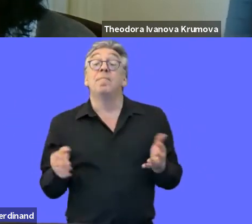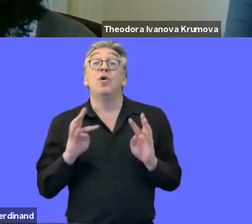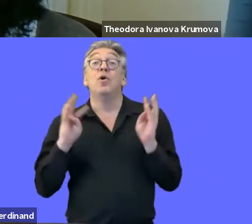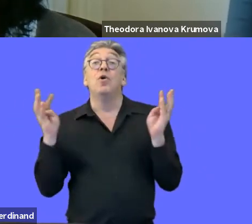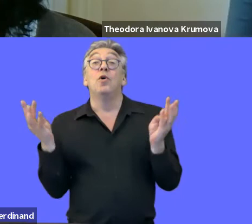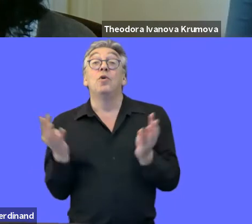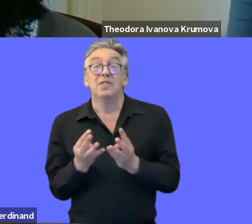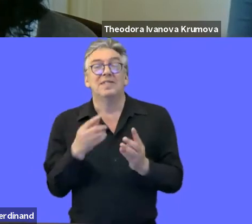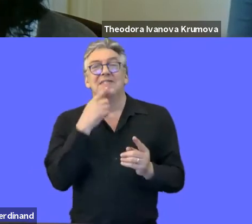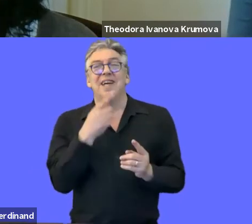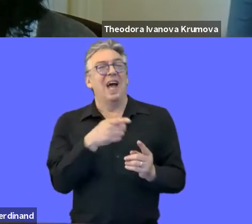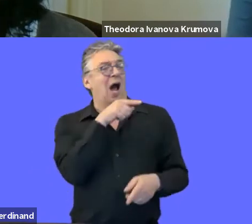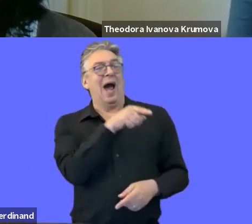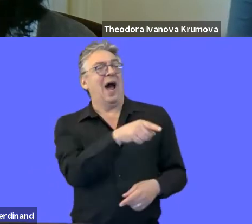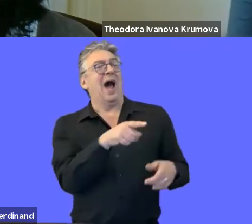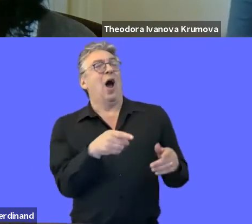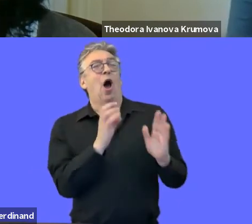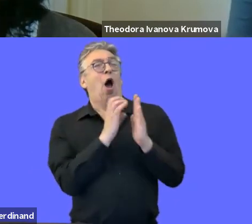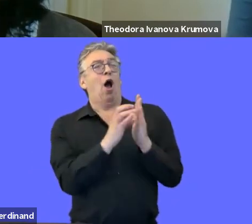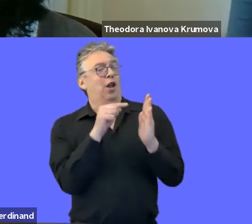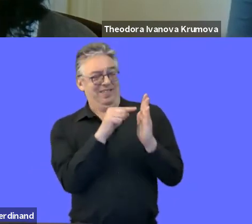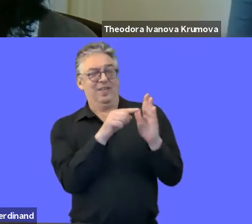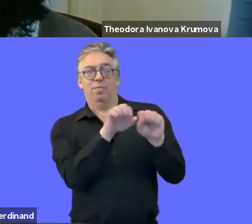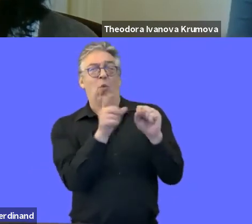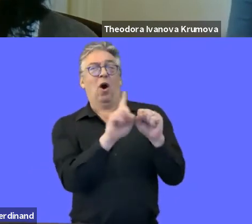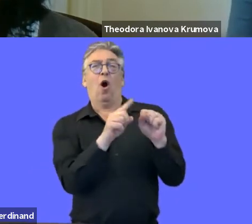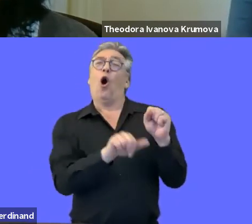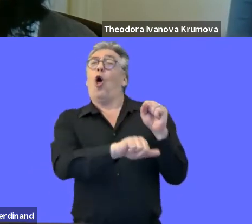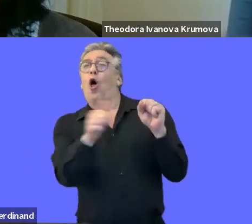But it is important that the key facts of the violation are there